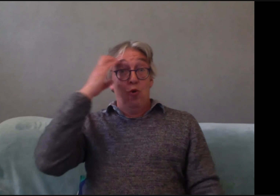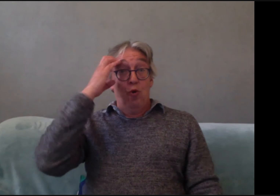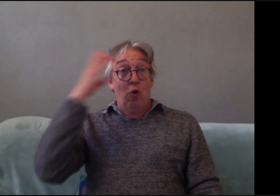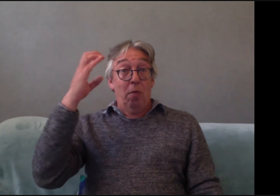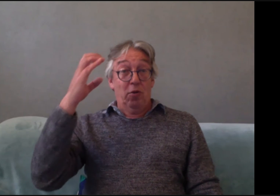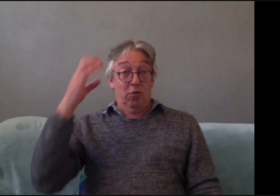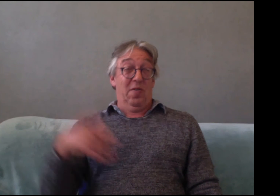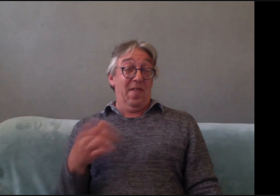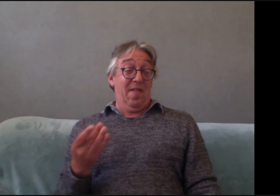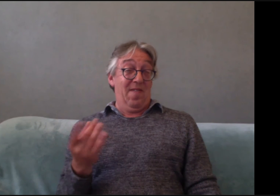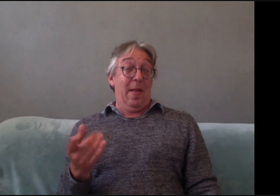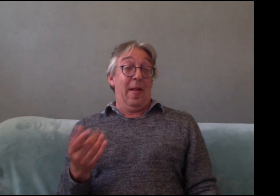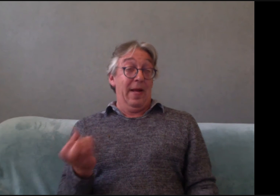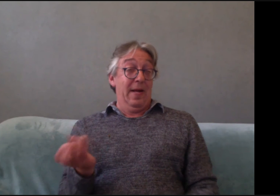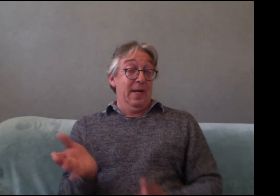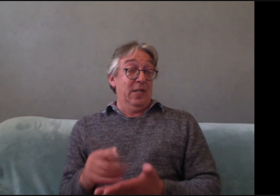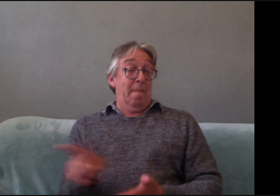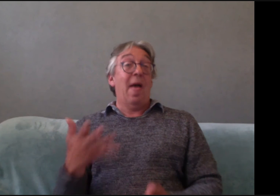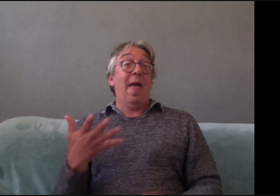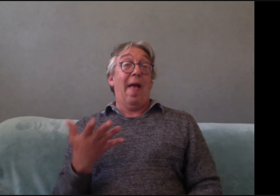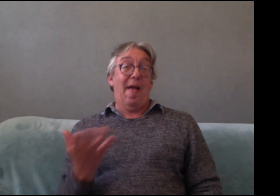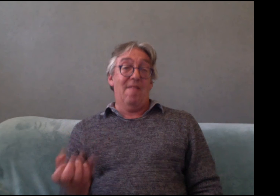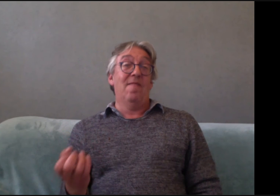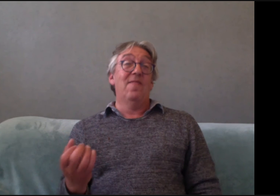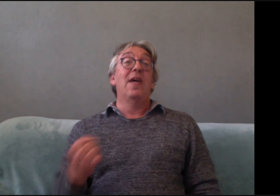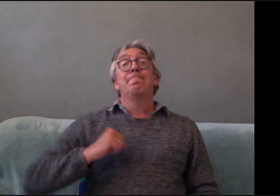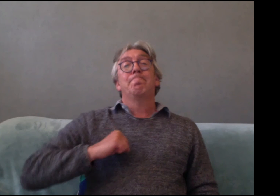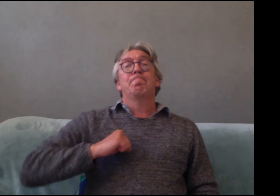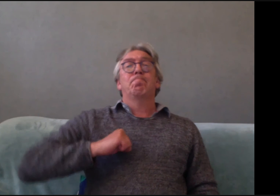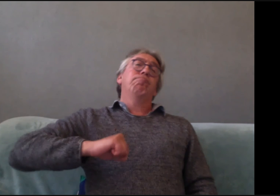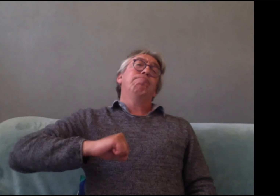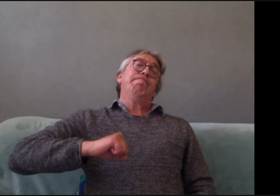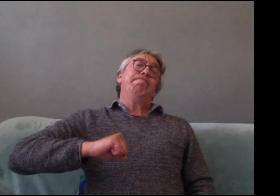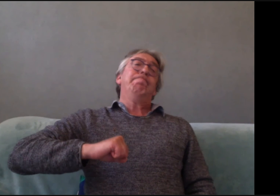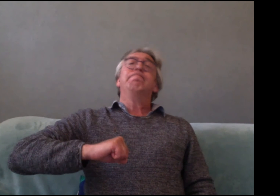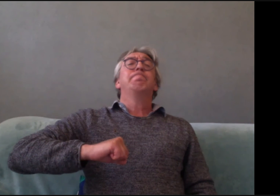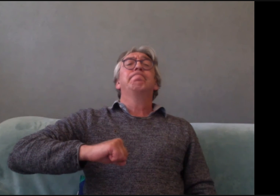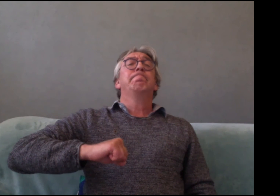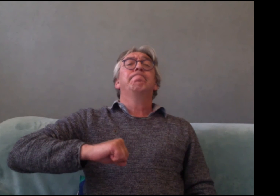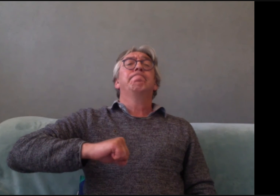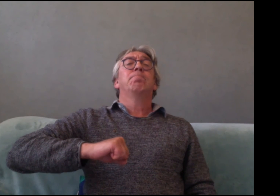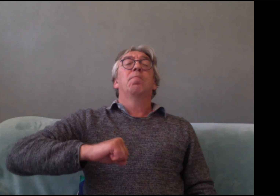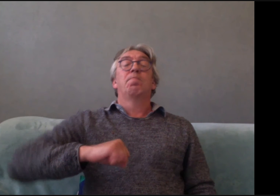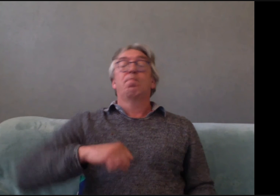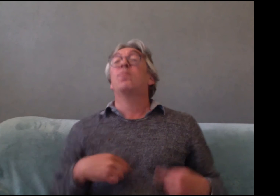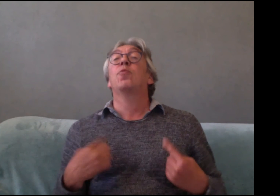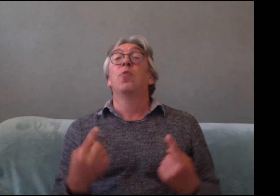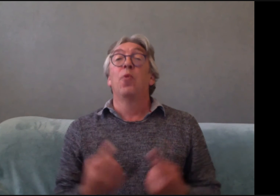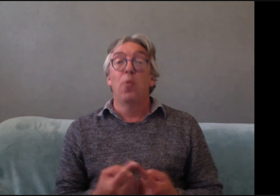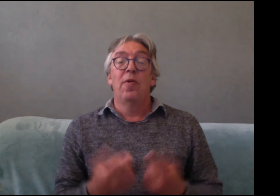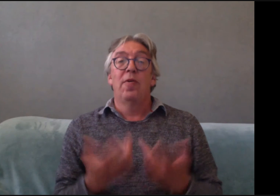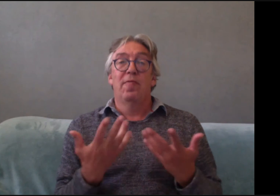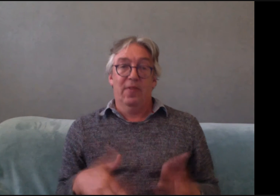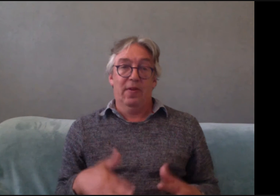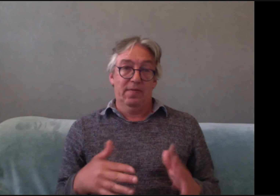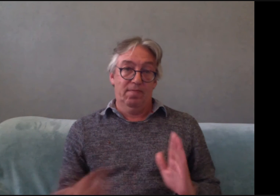a list of activities that the ESF and FEAD can support.